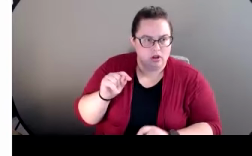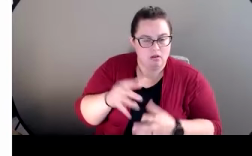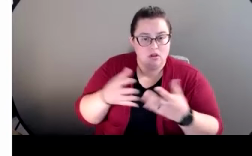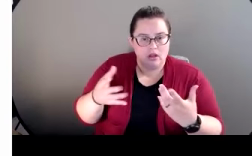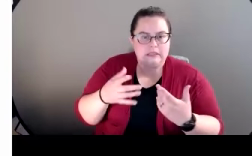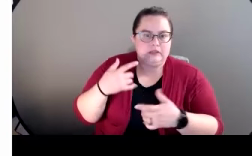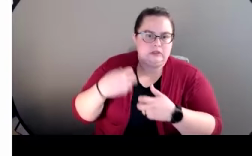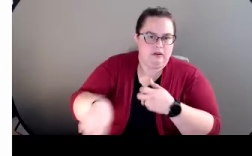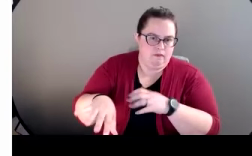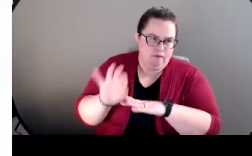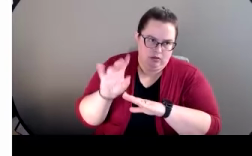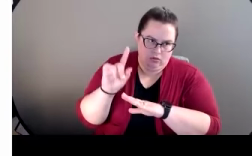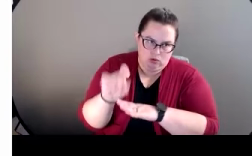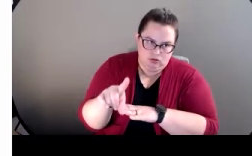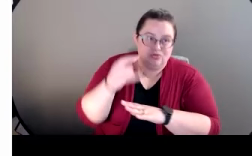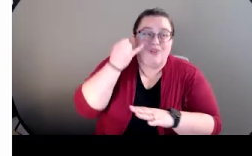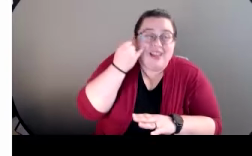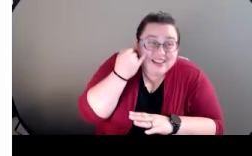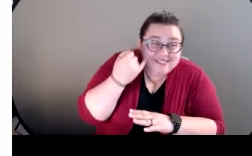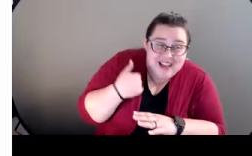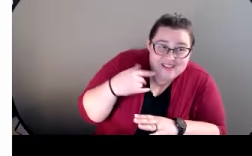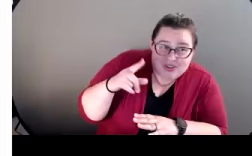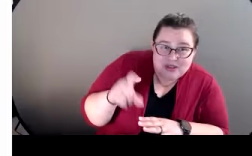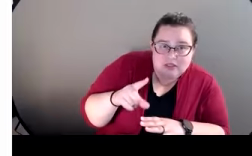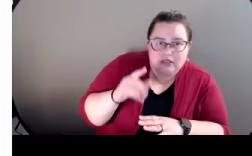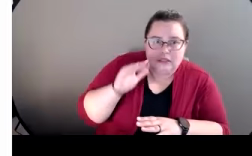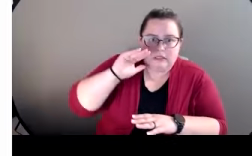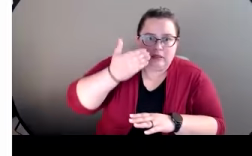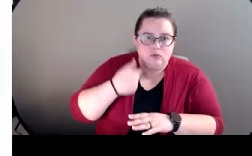So if you have a question, maybe it seems like we missed it or